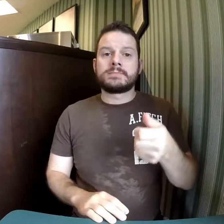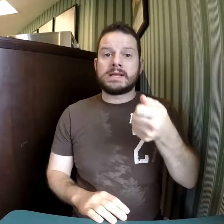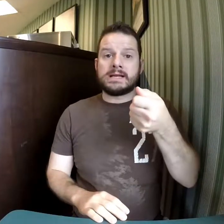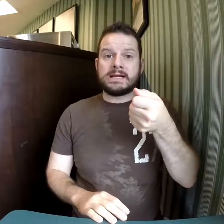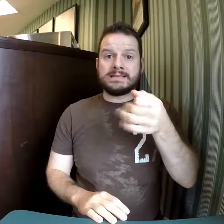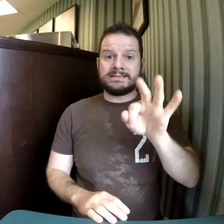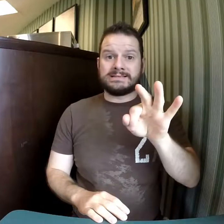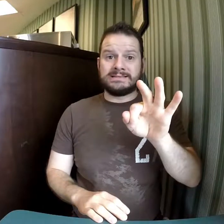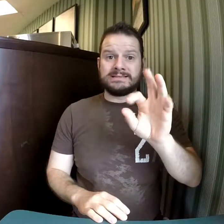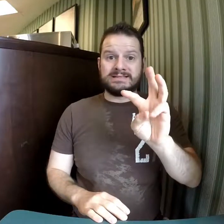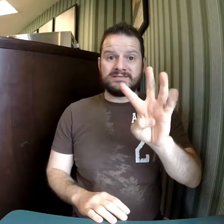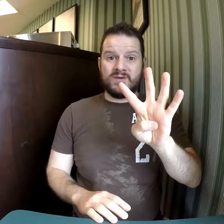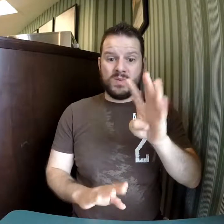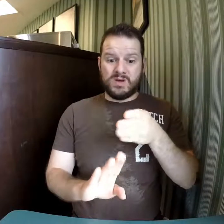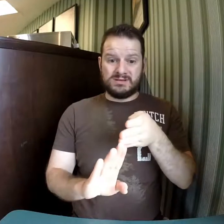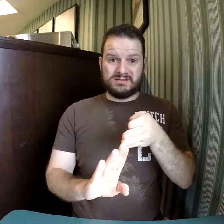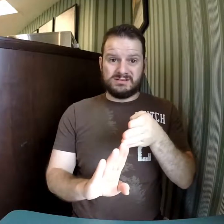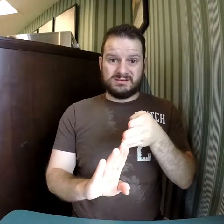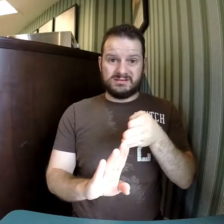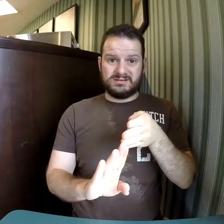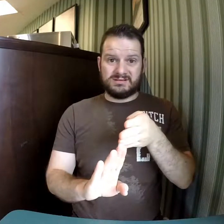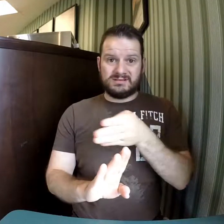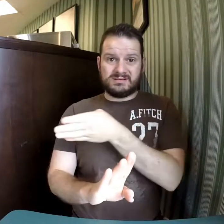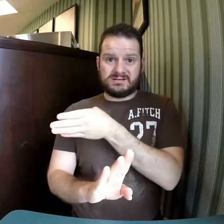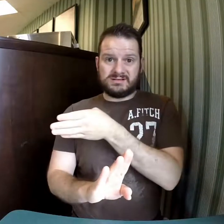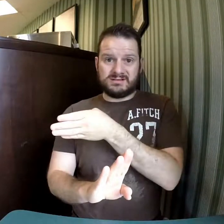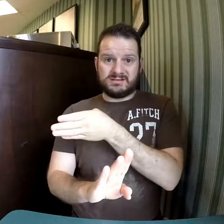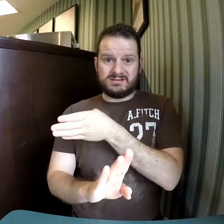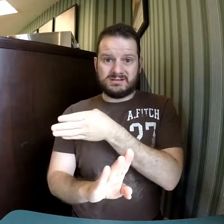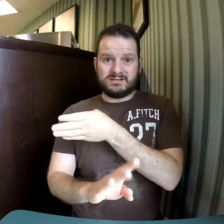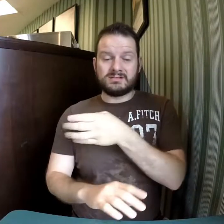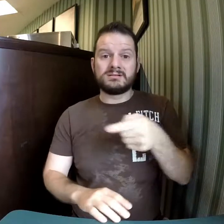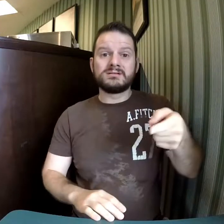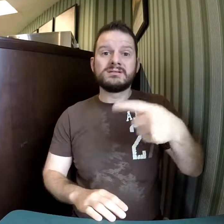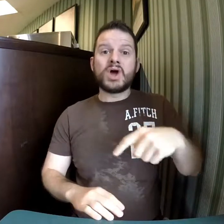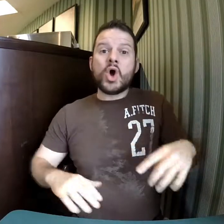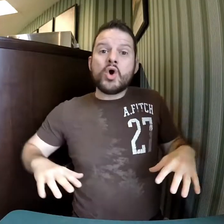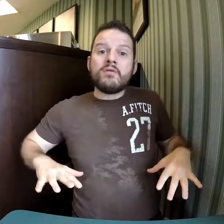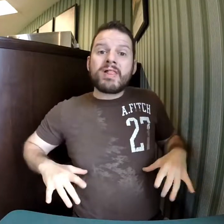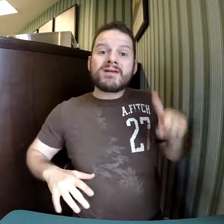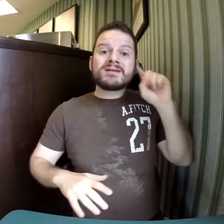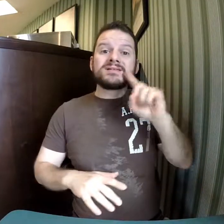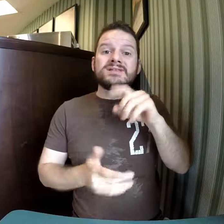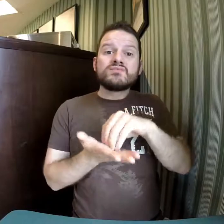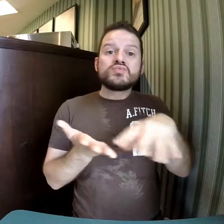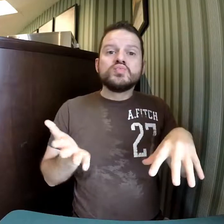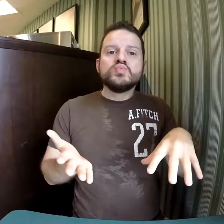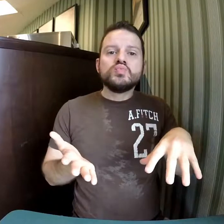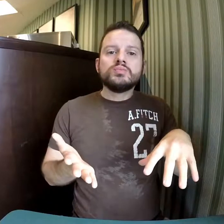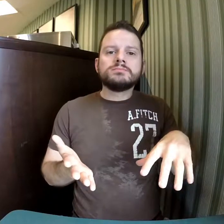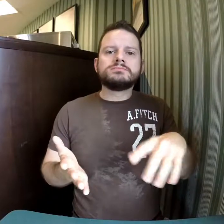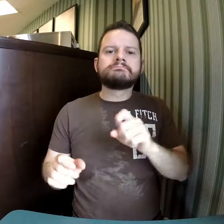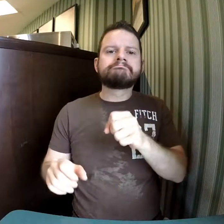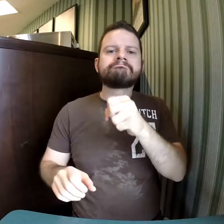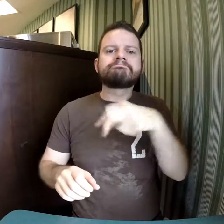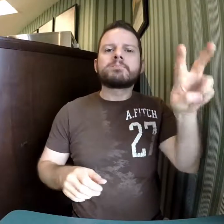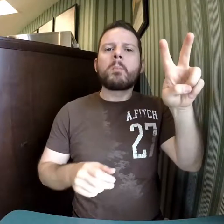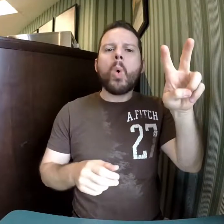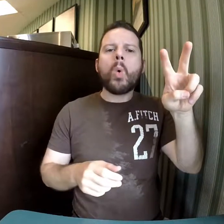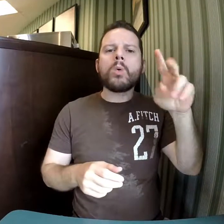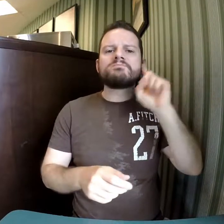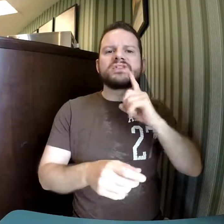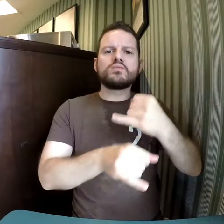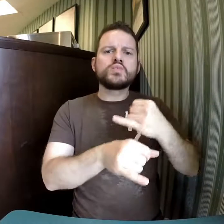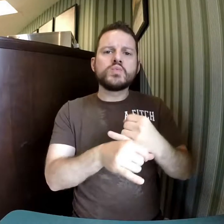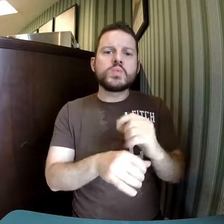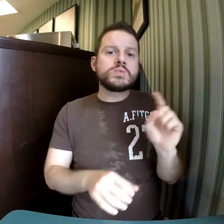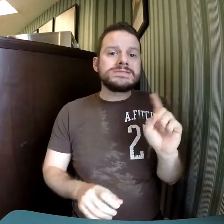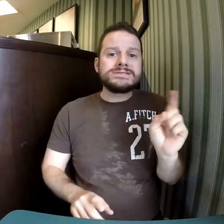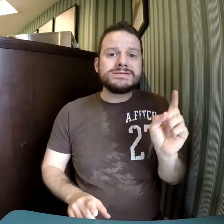Prior to 1964, the deaf Newfoundlander students went to boarding deaf schools